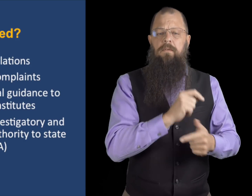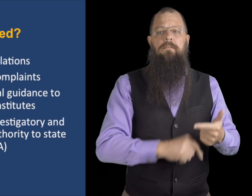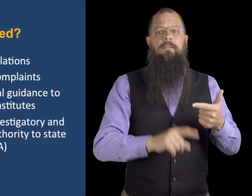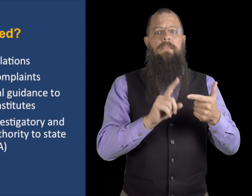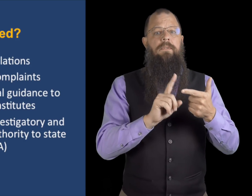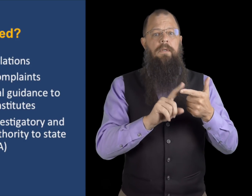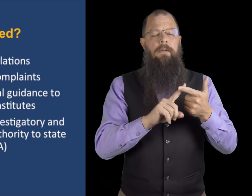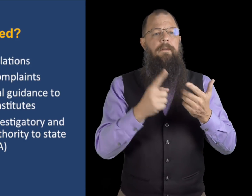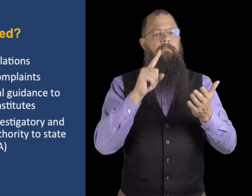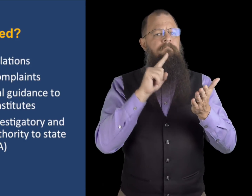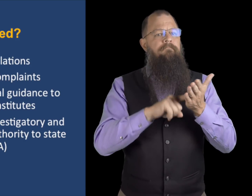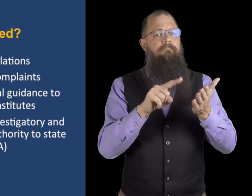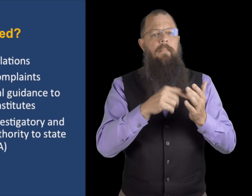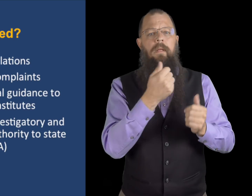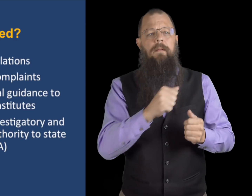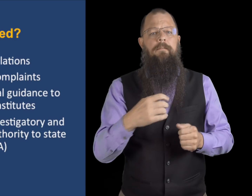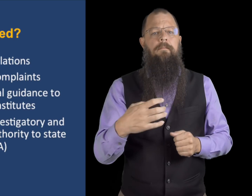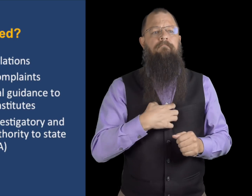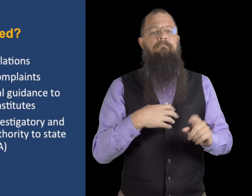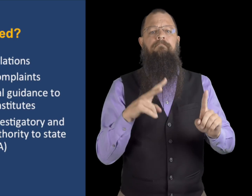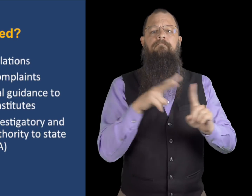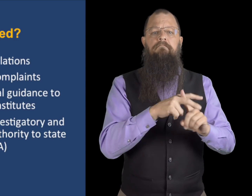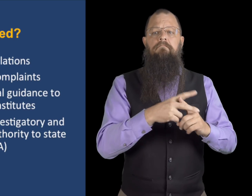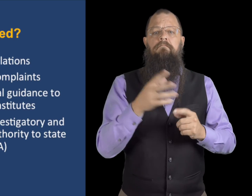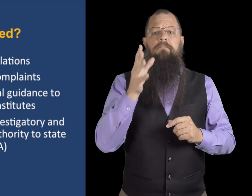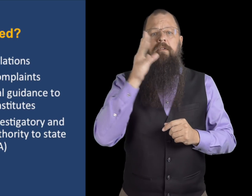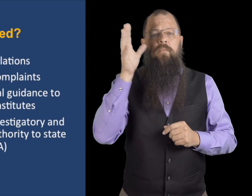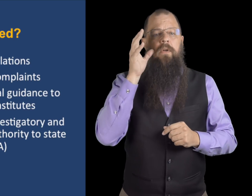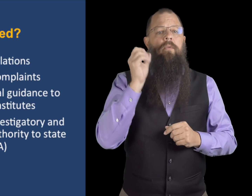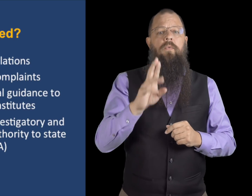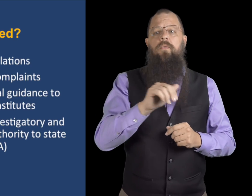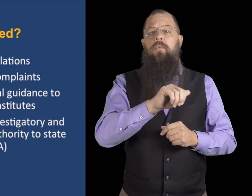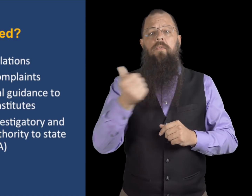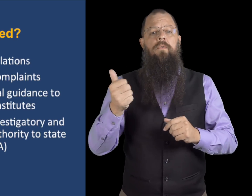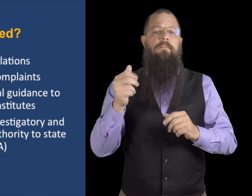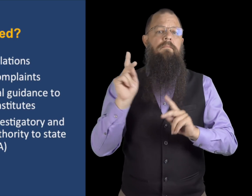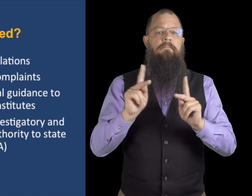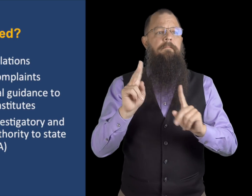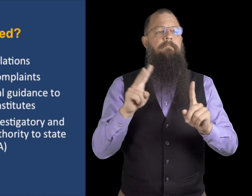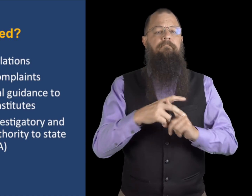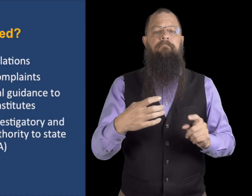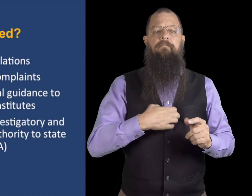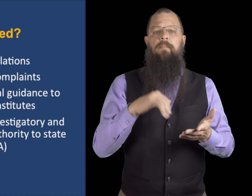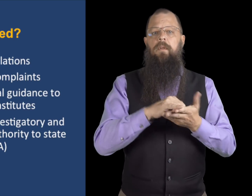determining how educational entities must comply with FERPA. They also